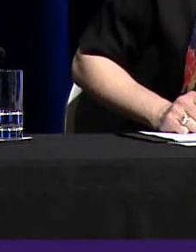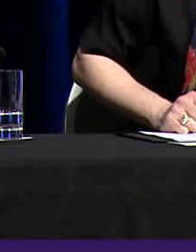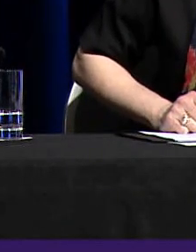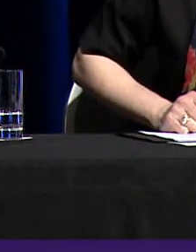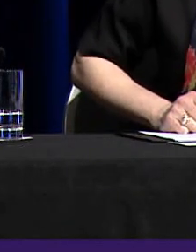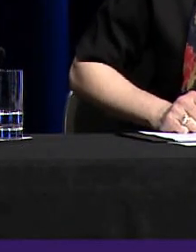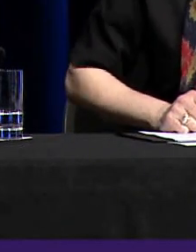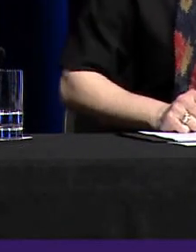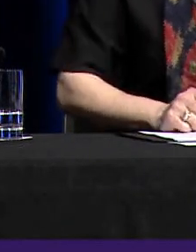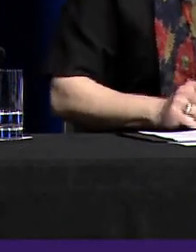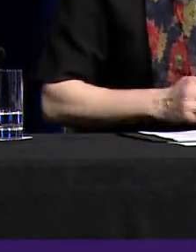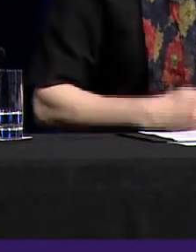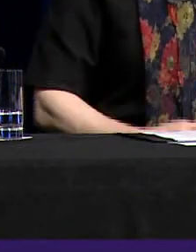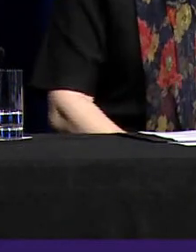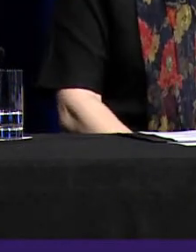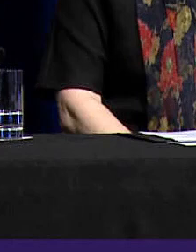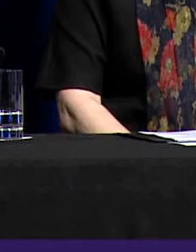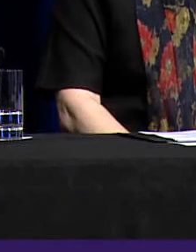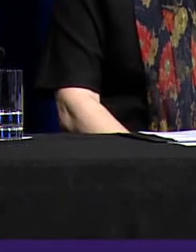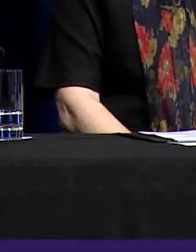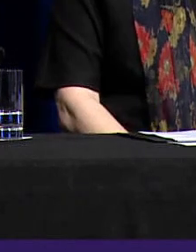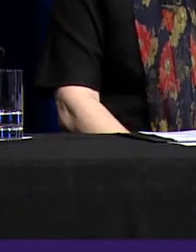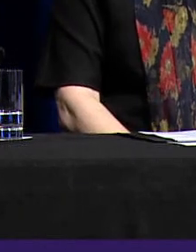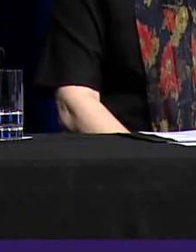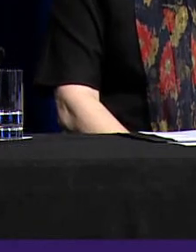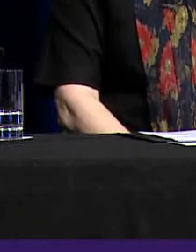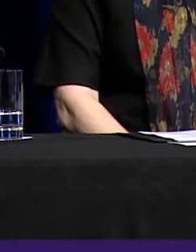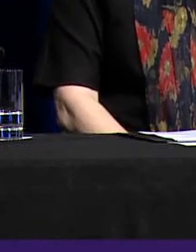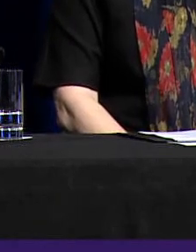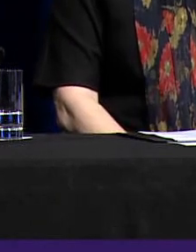achievement. Your human rights are and will be at the heart of everything we do